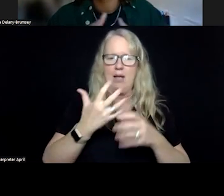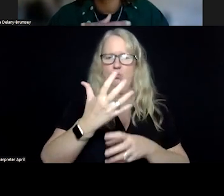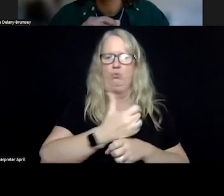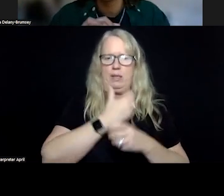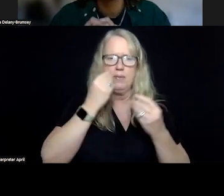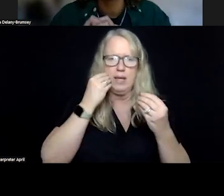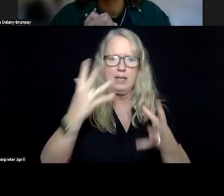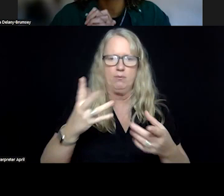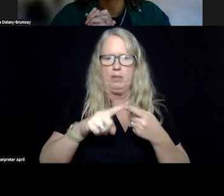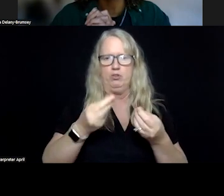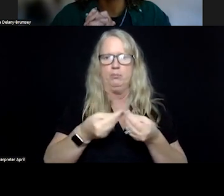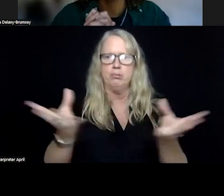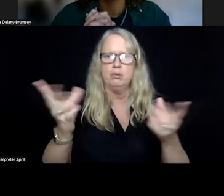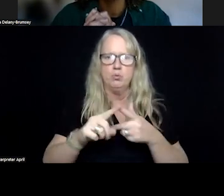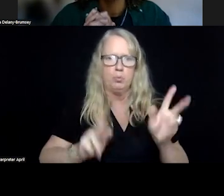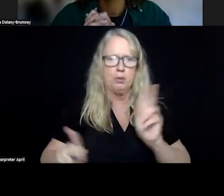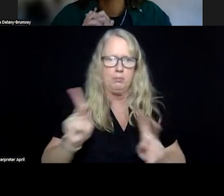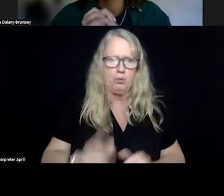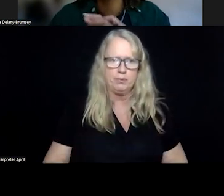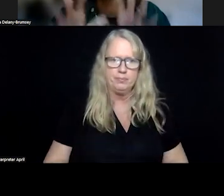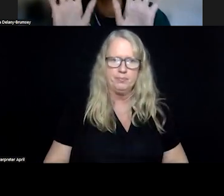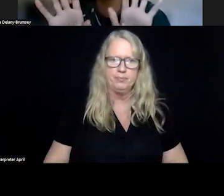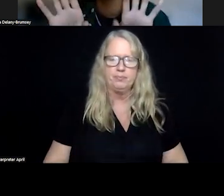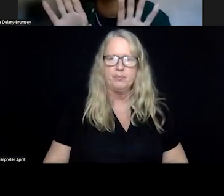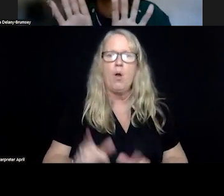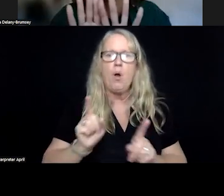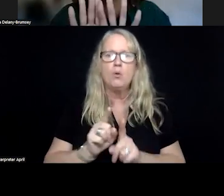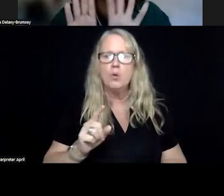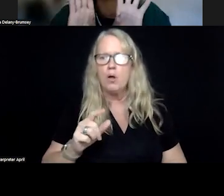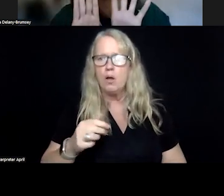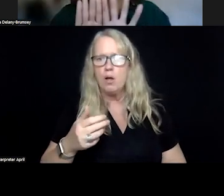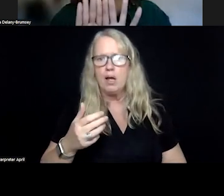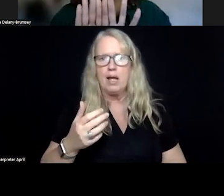TO WHERE PEOPLE ARE. I -- OKAY, SO MY COMPUTER